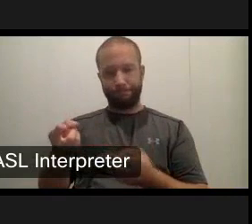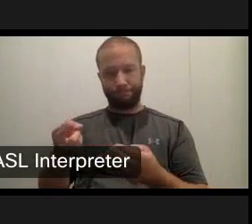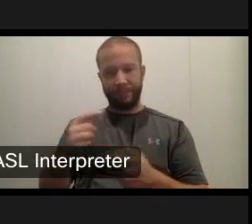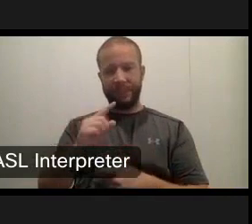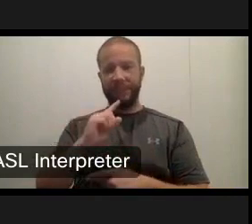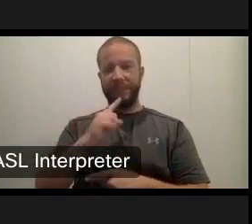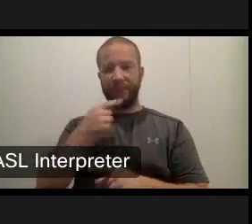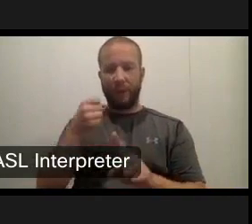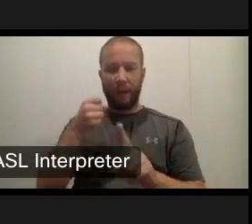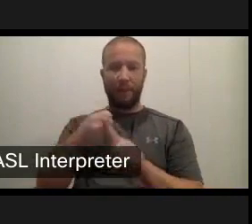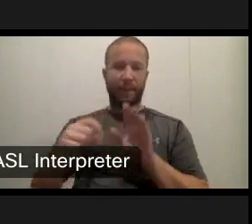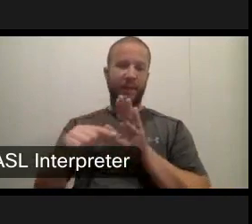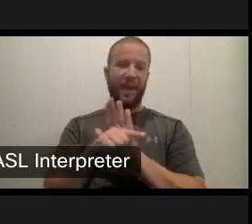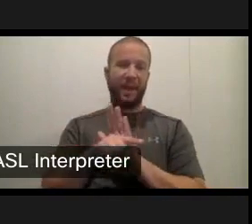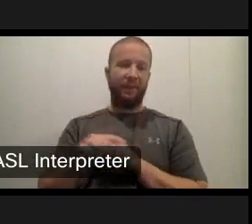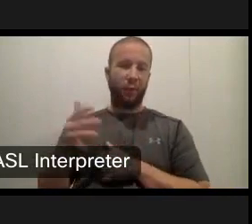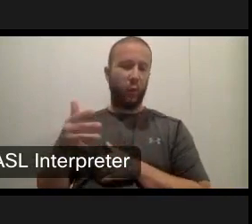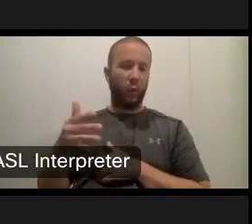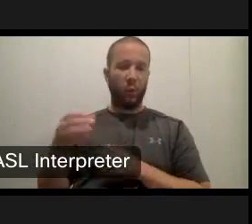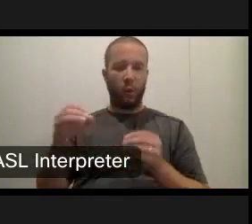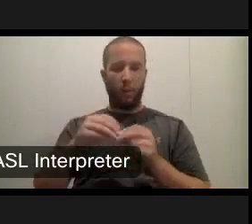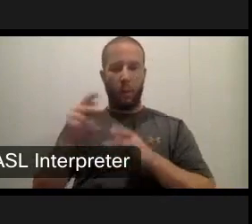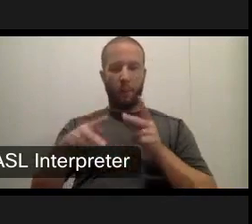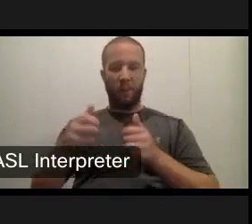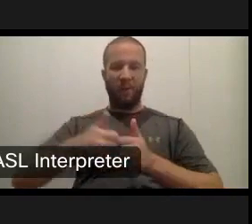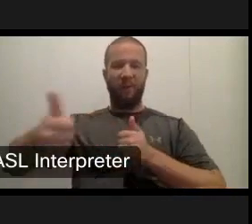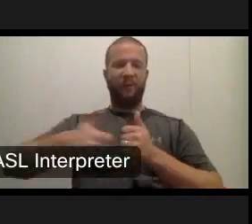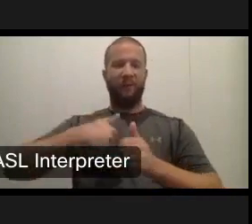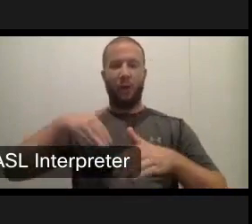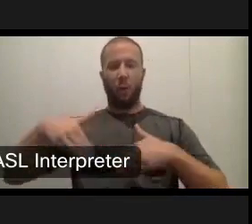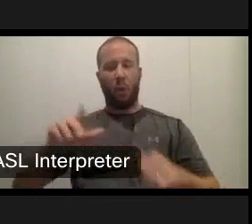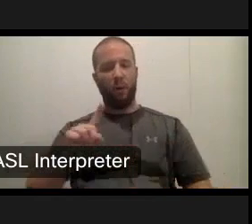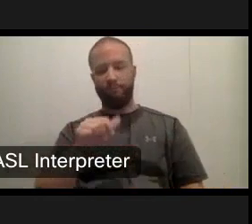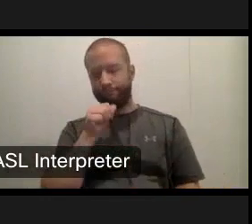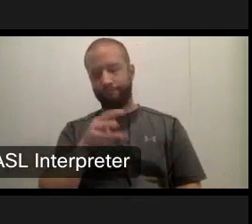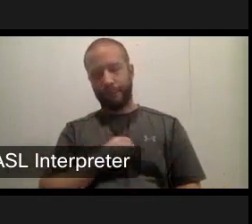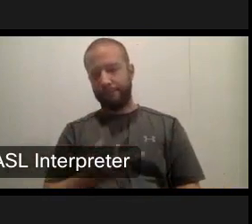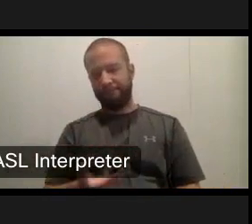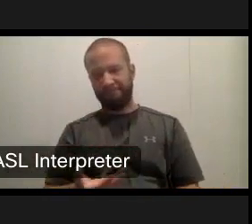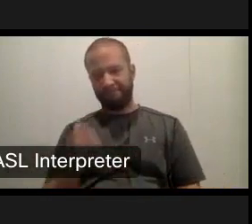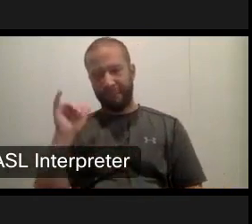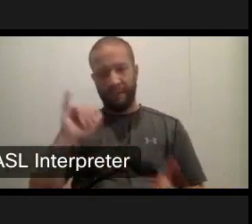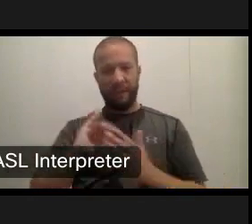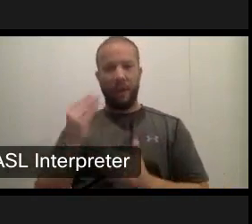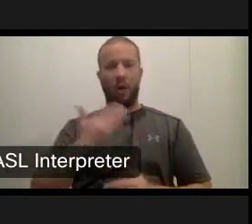negative impact or Force more people to walk further so that was the logic behind that decision